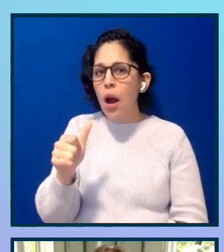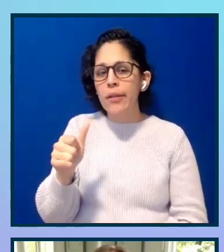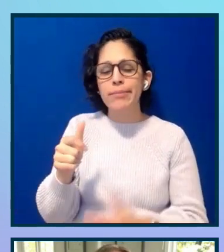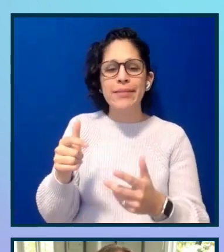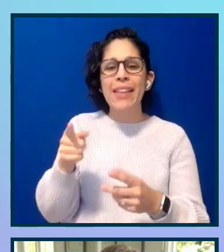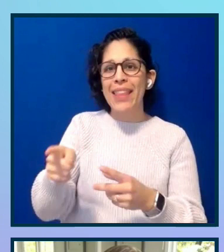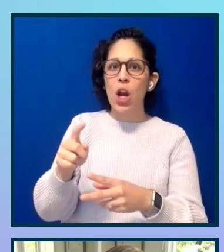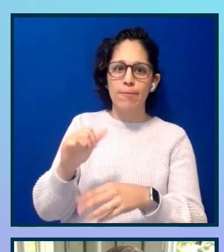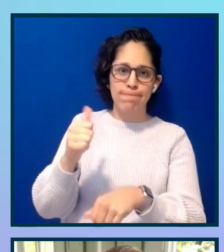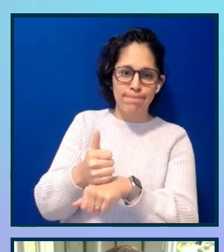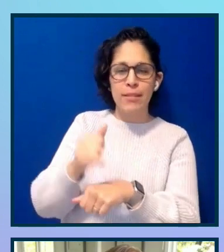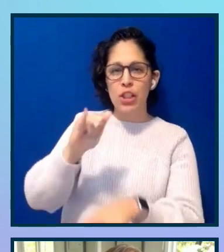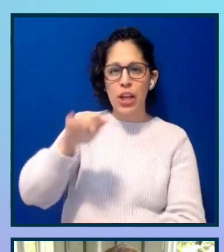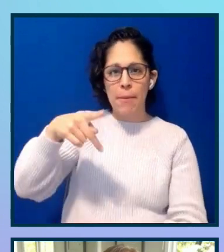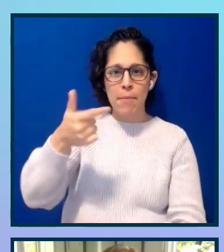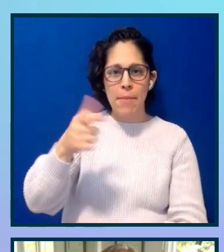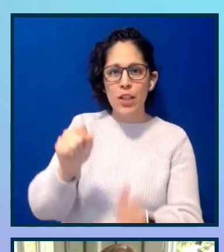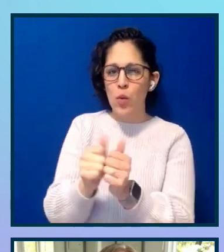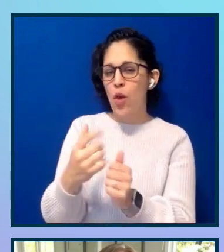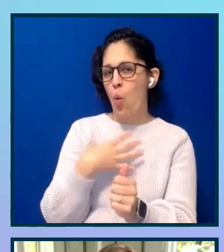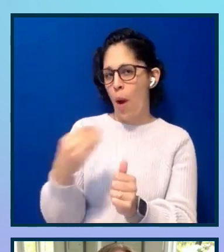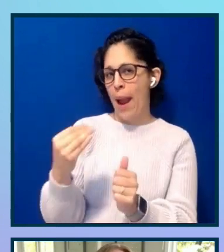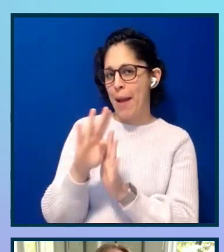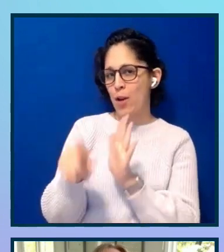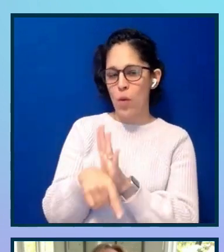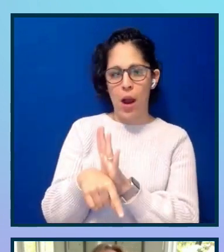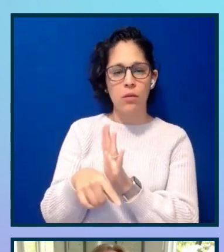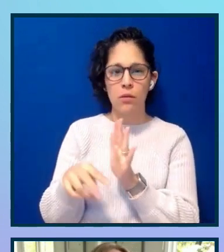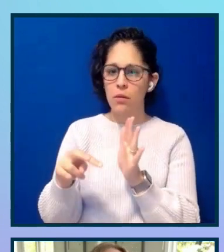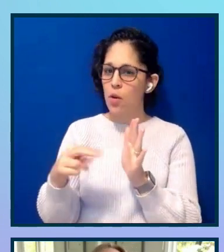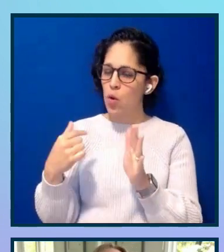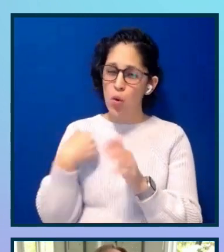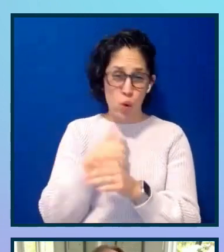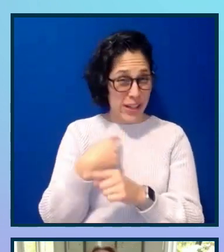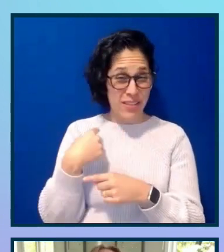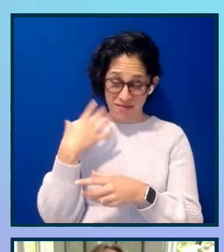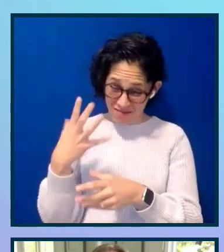on a white background, they are static. And we have been in this world since I can remember,